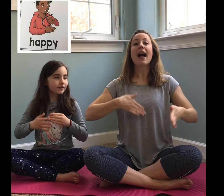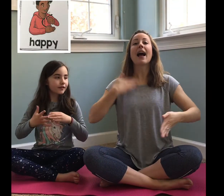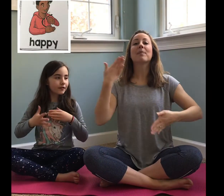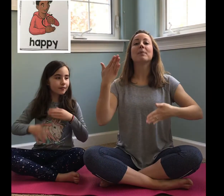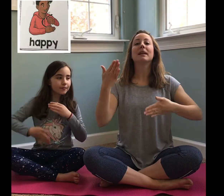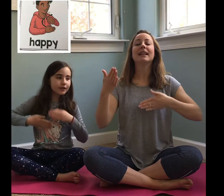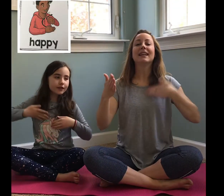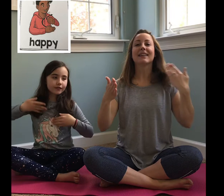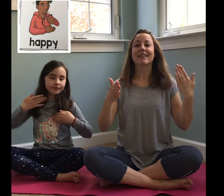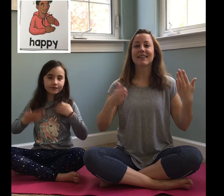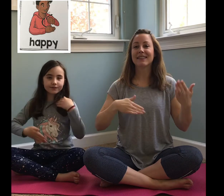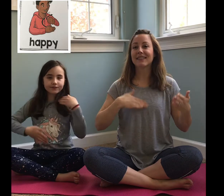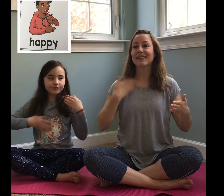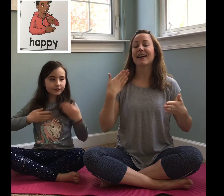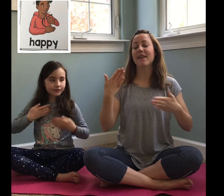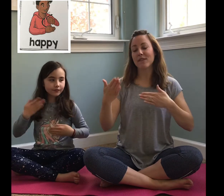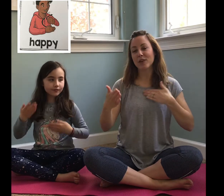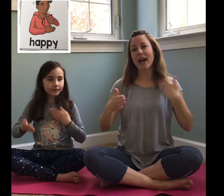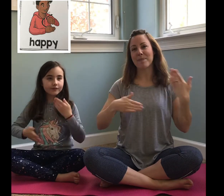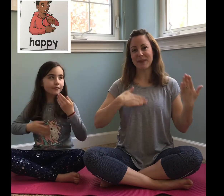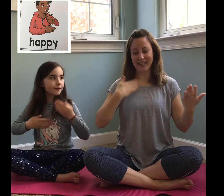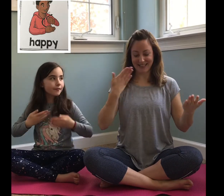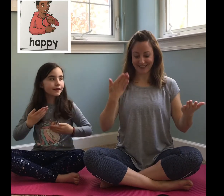Happy, I feel happy